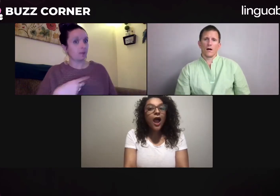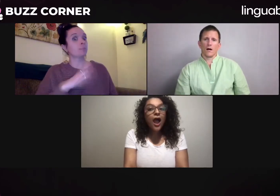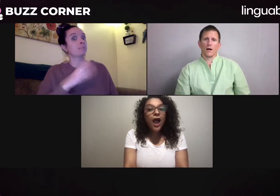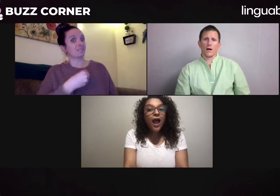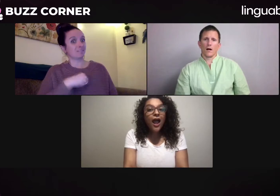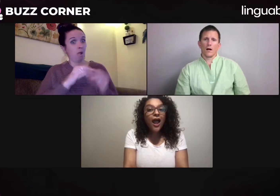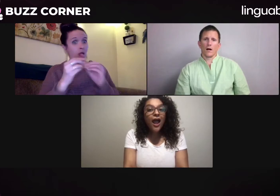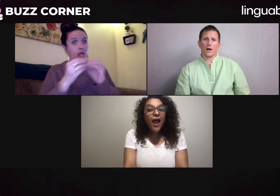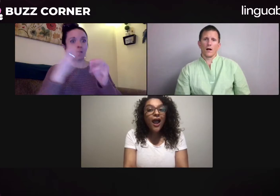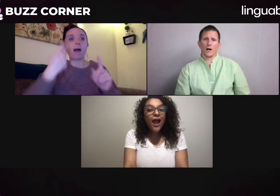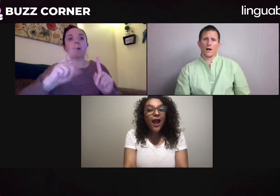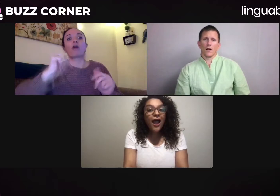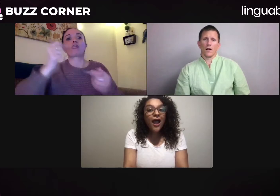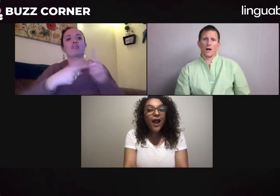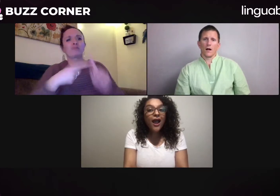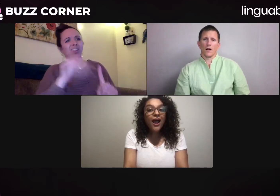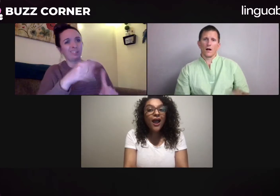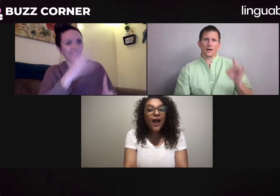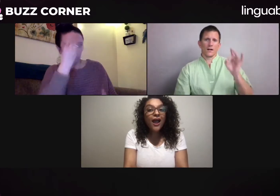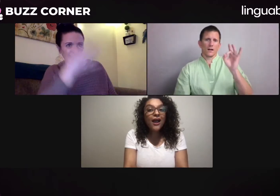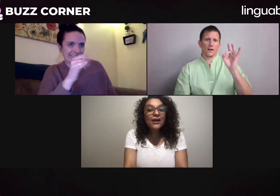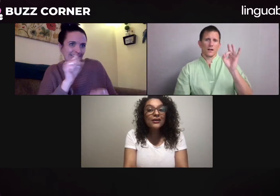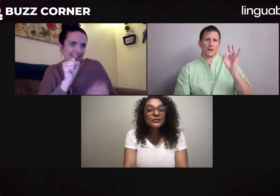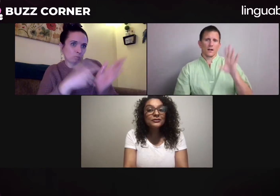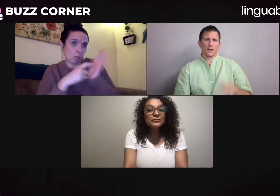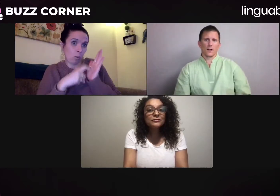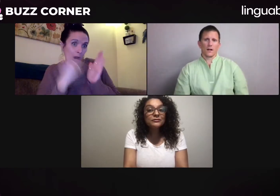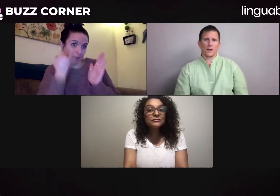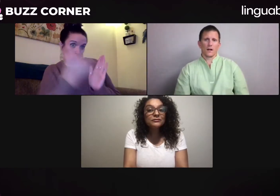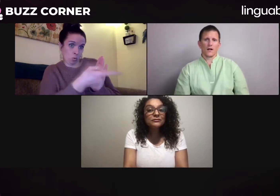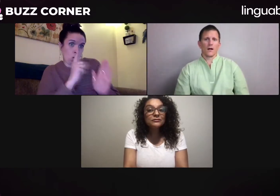And I even asked them for their name and they refused to give me their name.